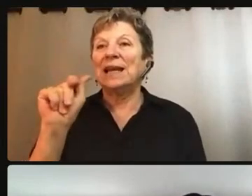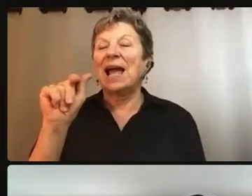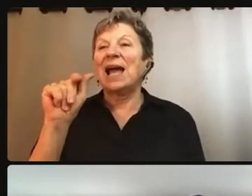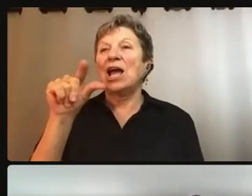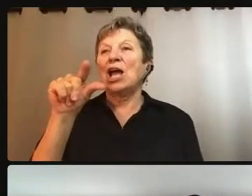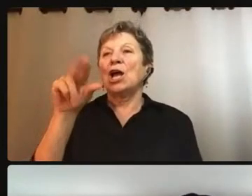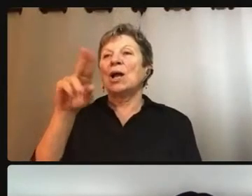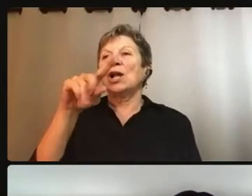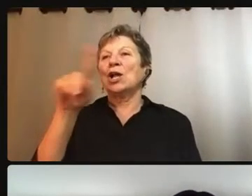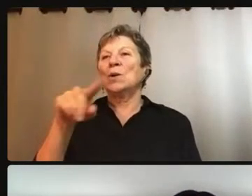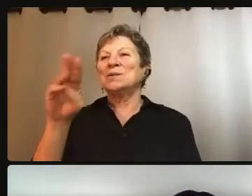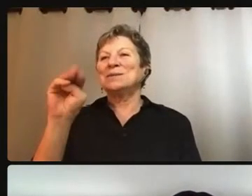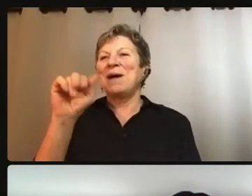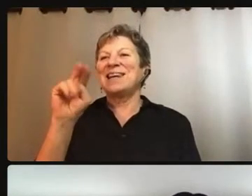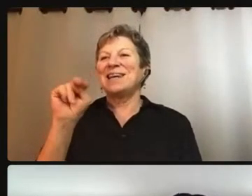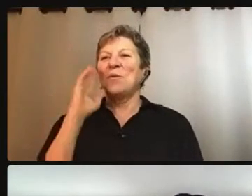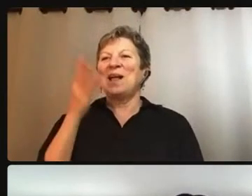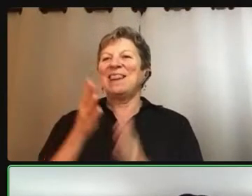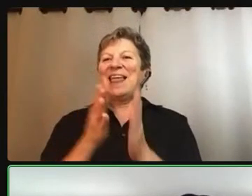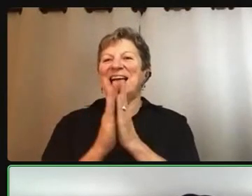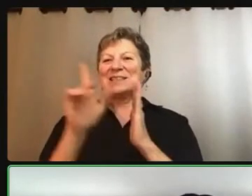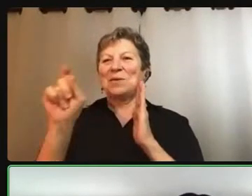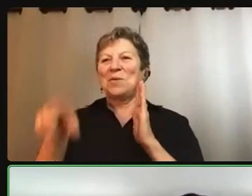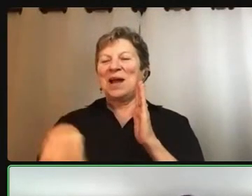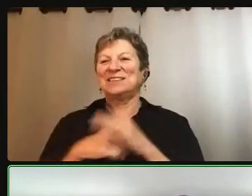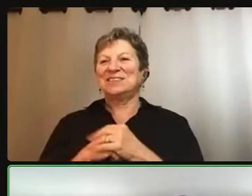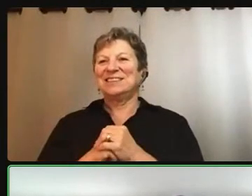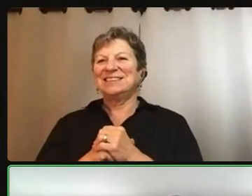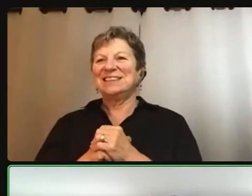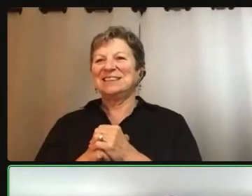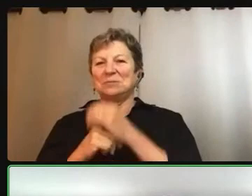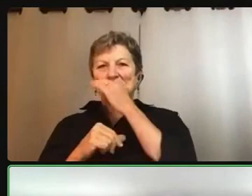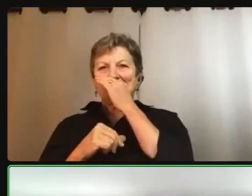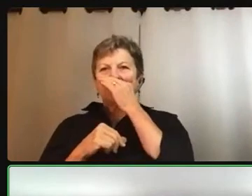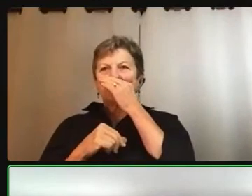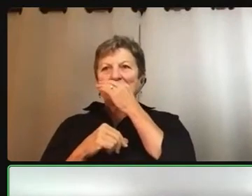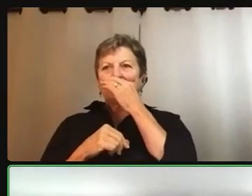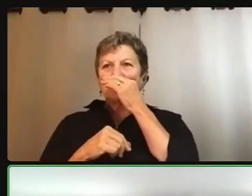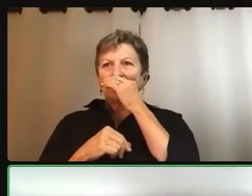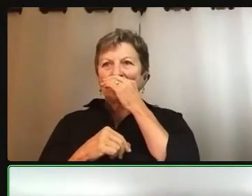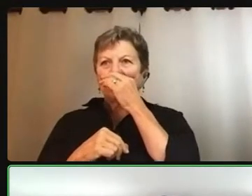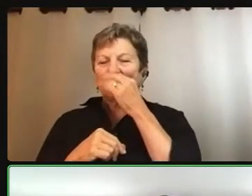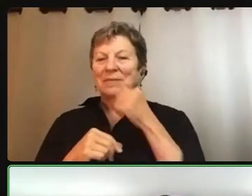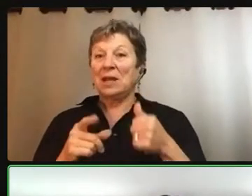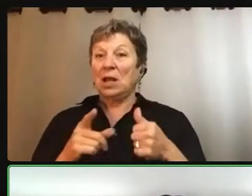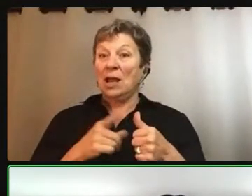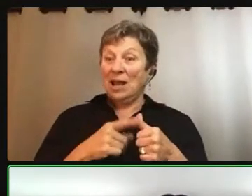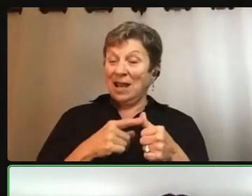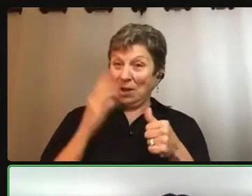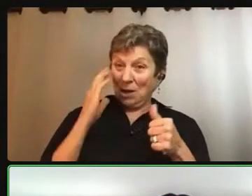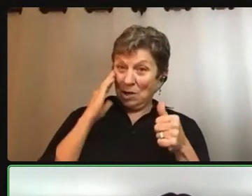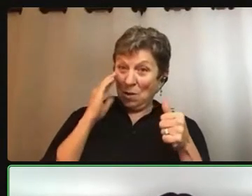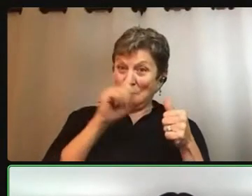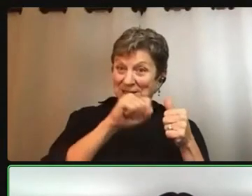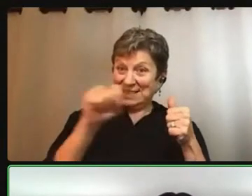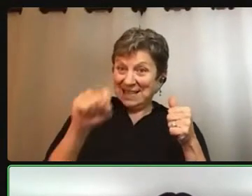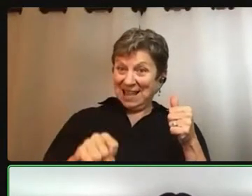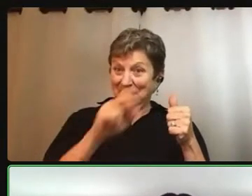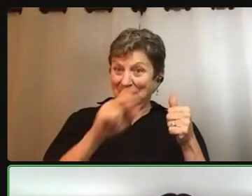IN. I HAVE SECOND VISE CHAIR CARINA GUZMAN OR T IS GOING TO ASK YOU THE QUESTIONS.